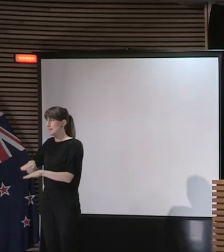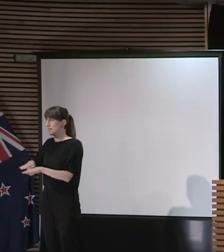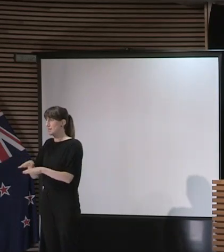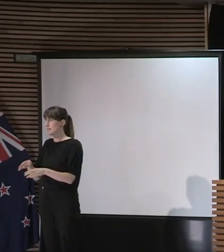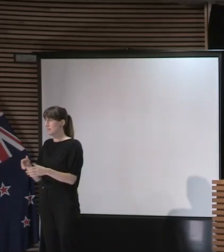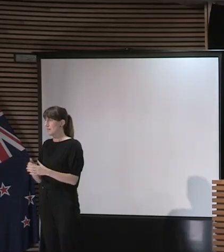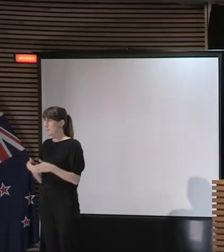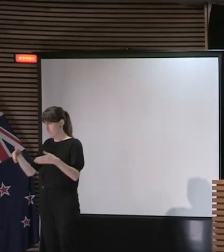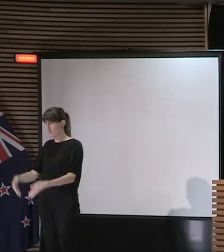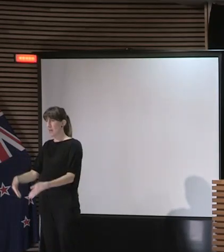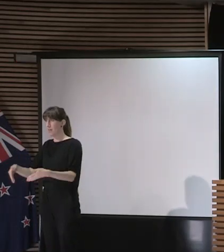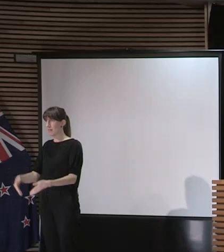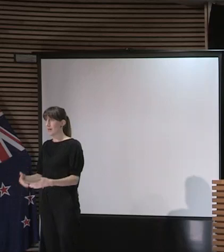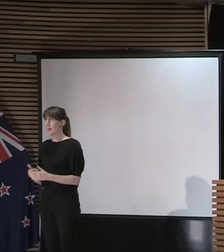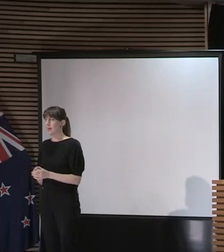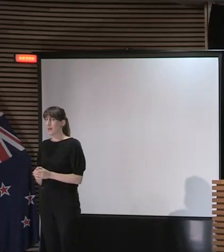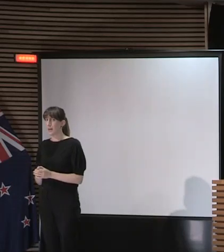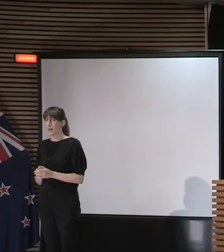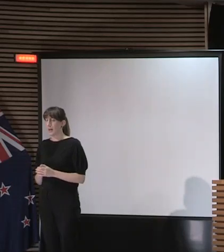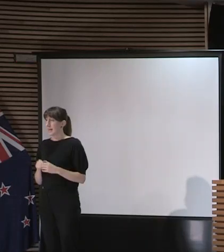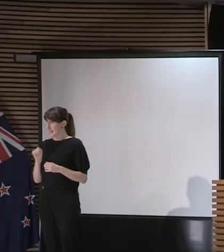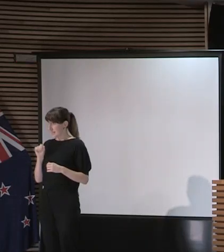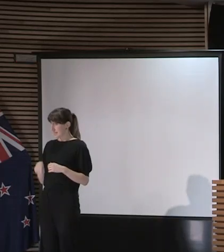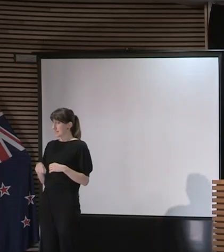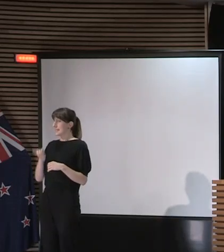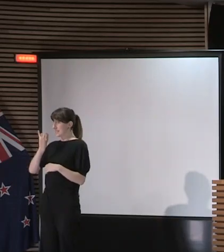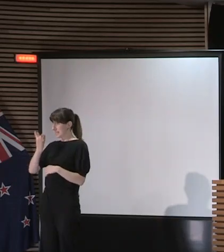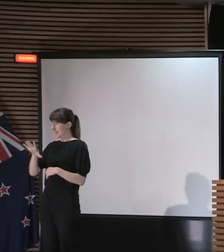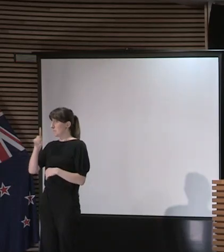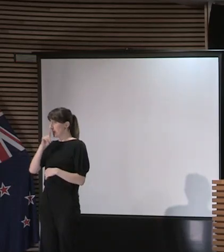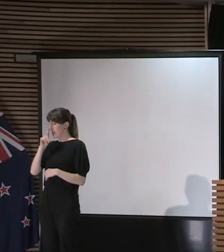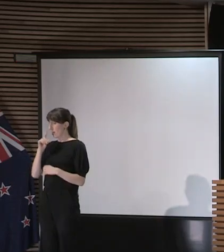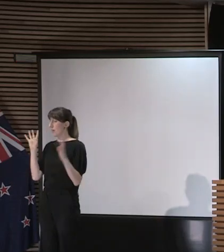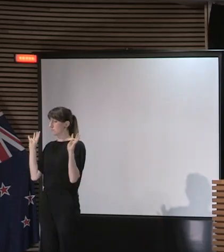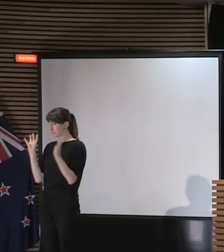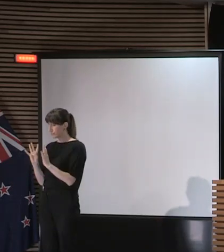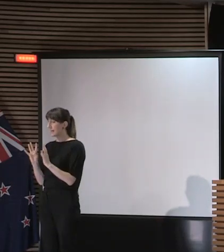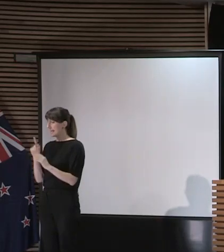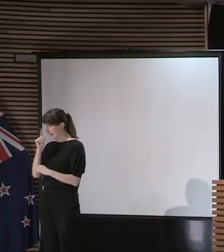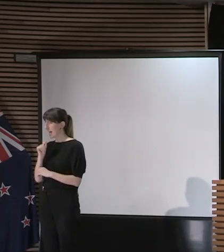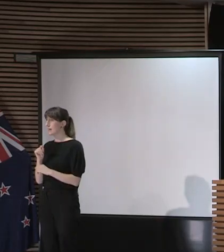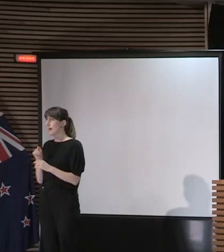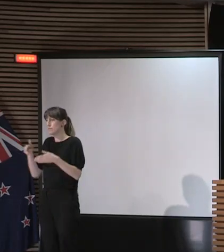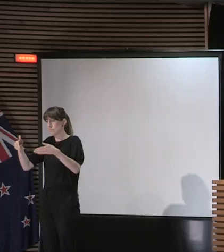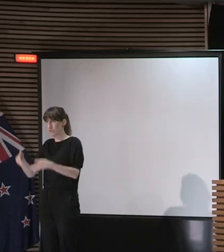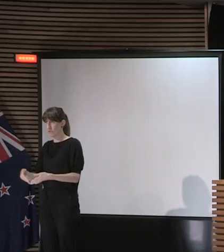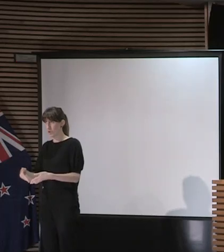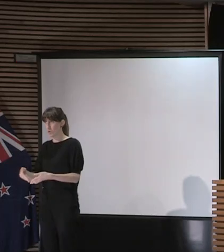because they haven't been able to go and farewell a loved one who died during Alert Level 4. Obviously, there have been burials and